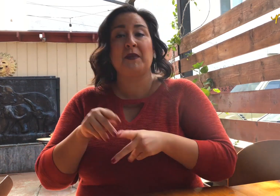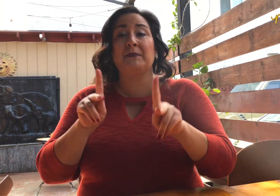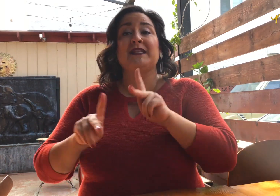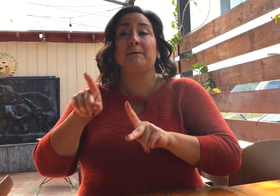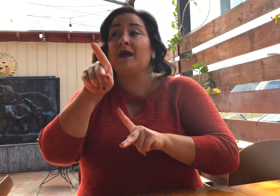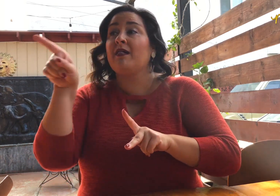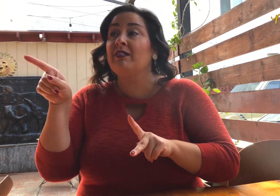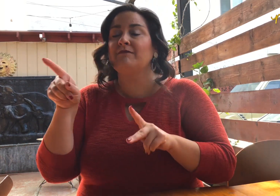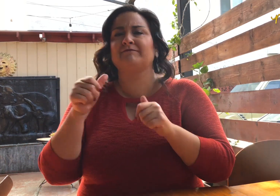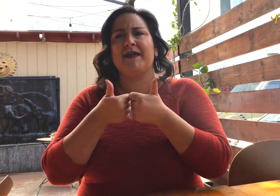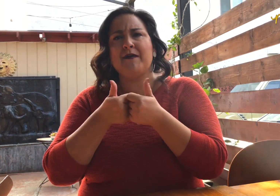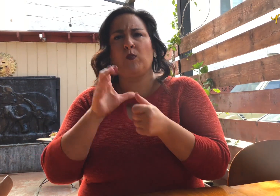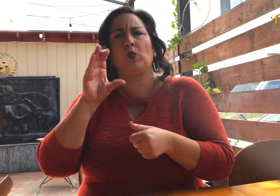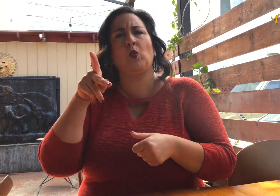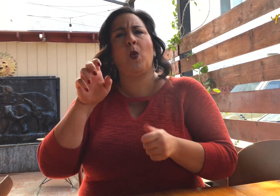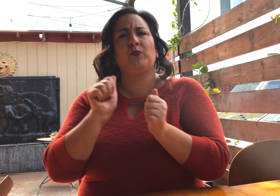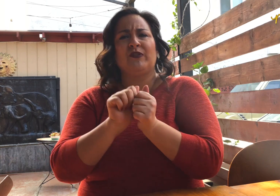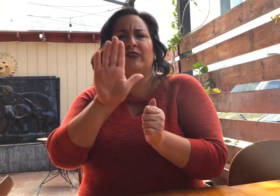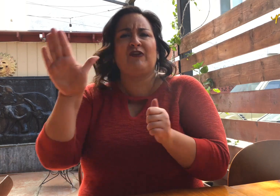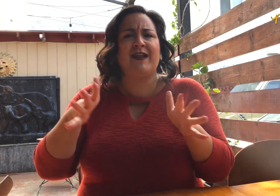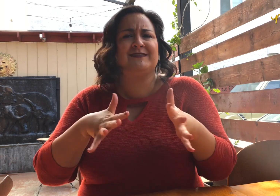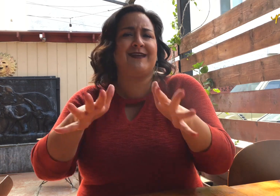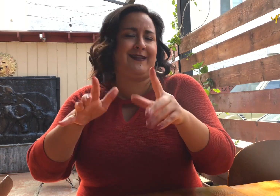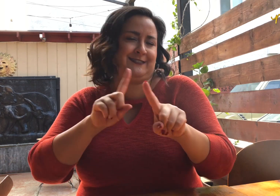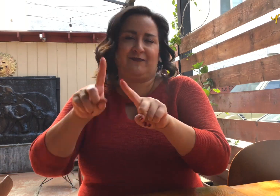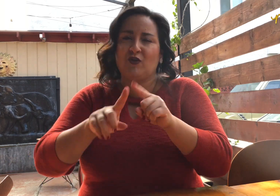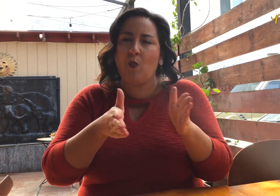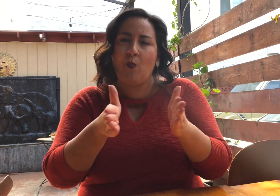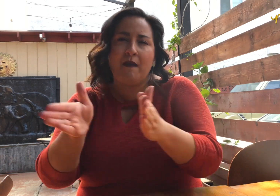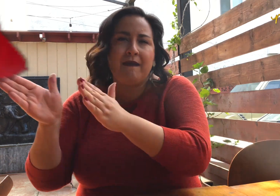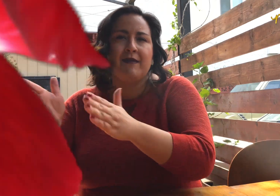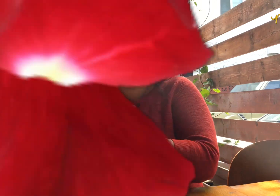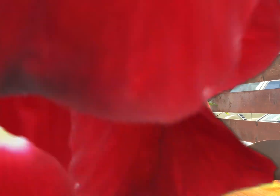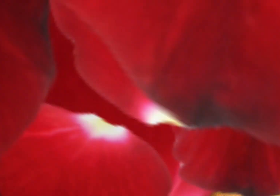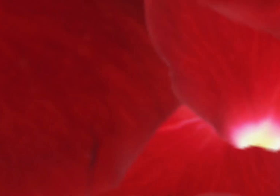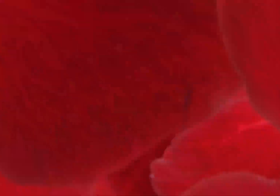People manage with their anxiety in different ways.